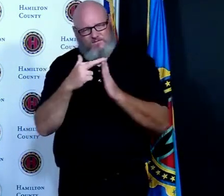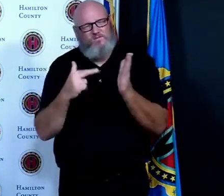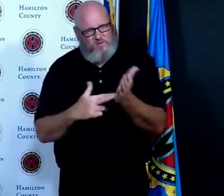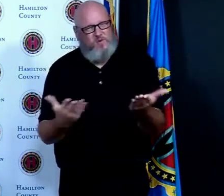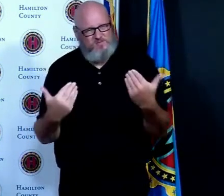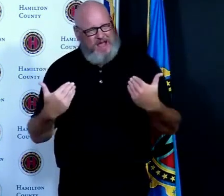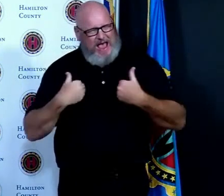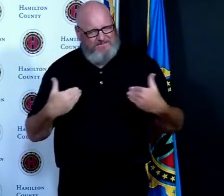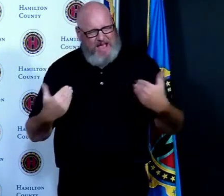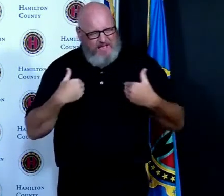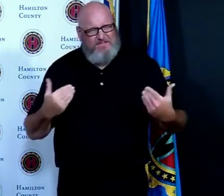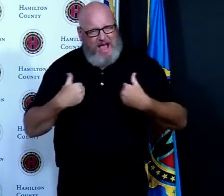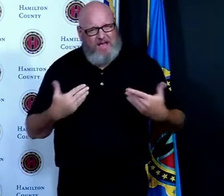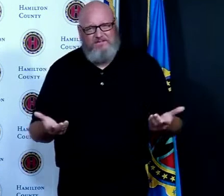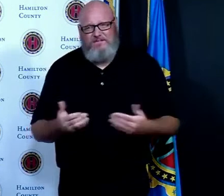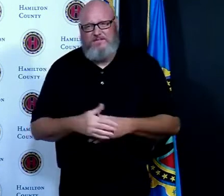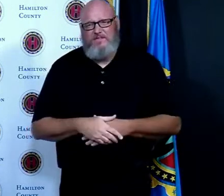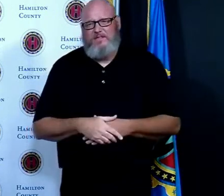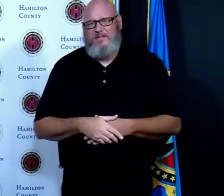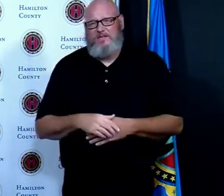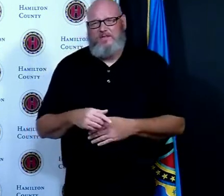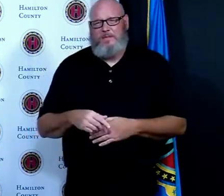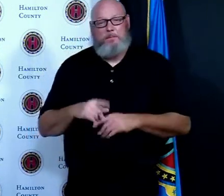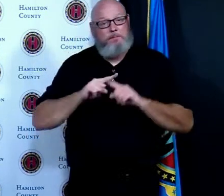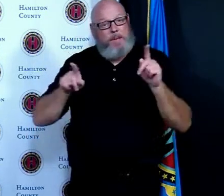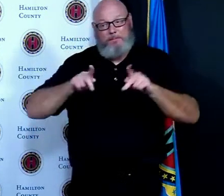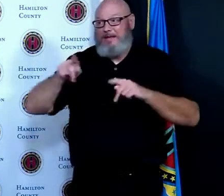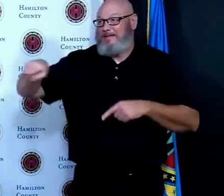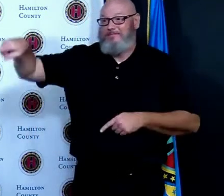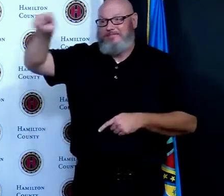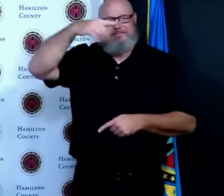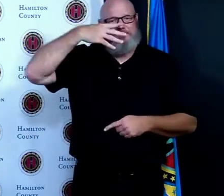and that's been the challenge and I don't disagree with you I mean it's frustrating